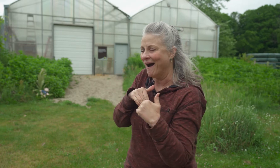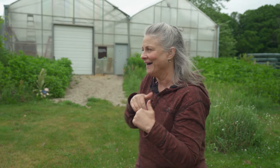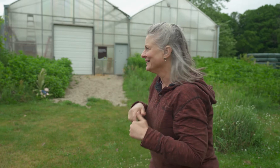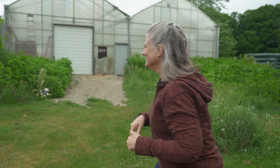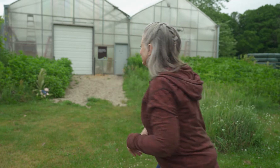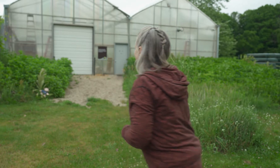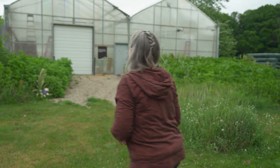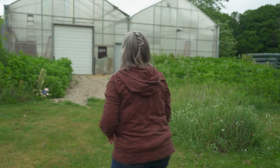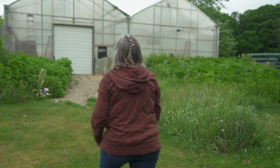I think so too, come on.